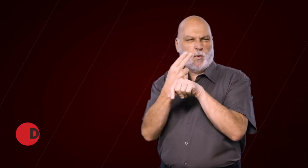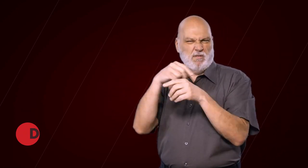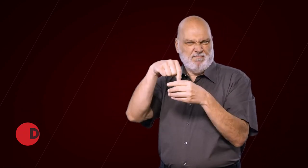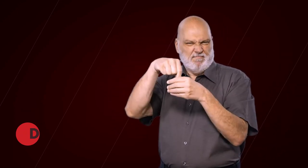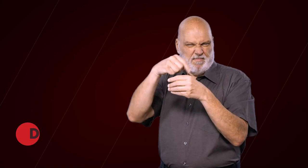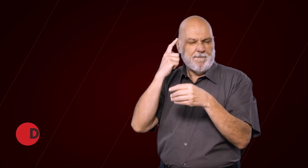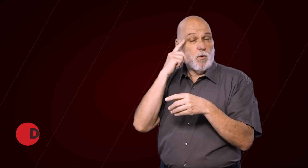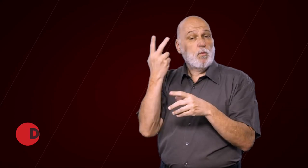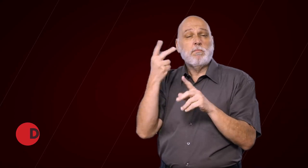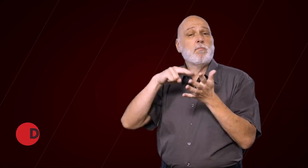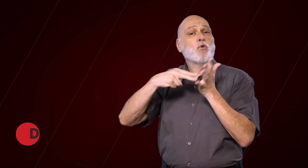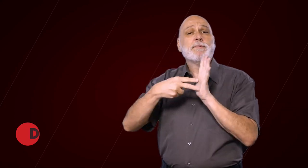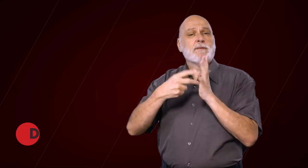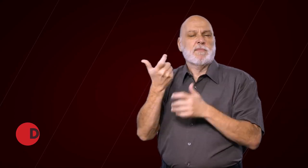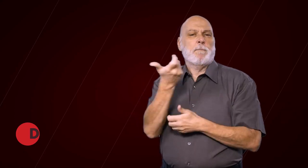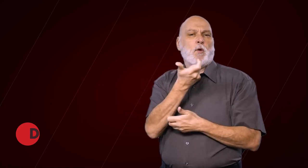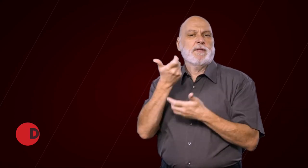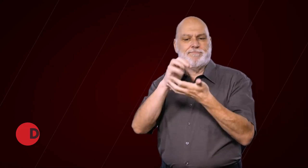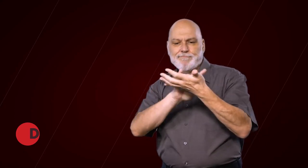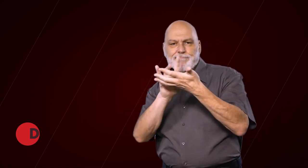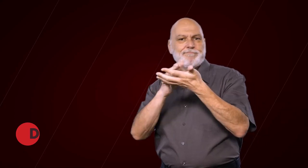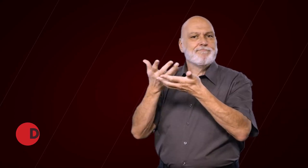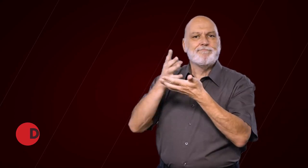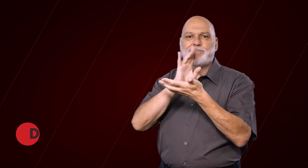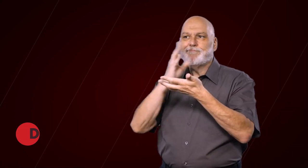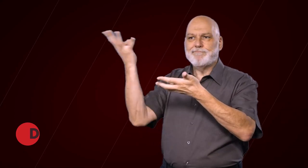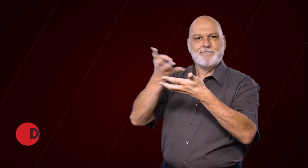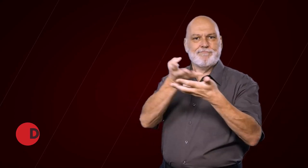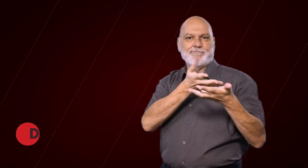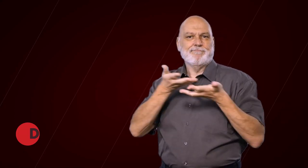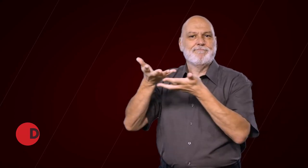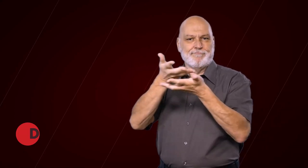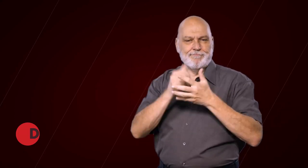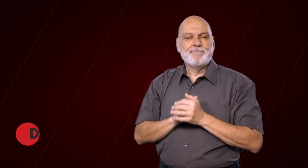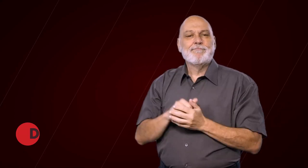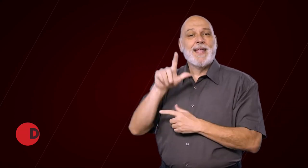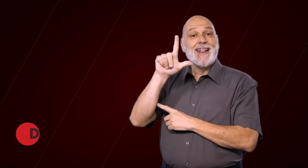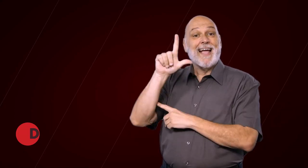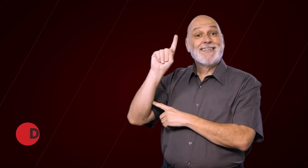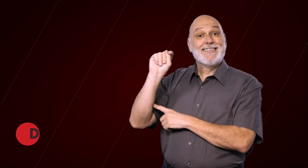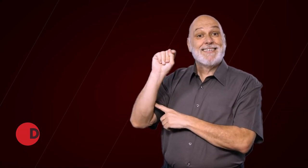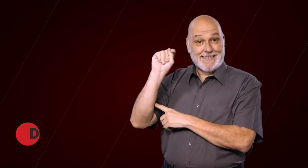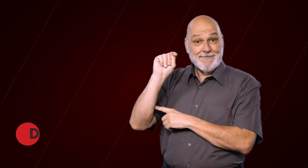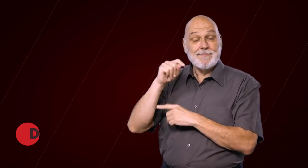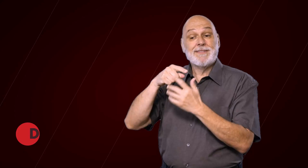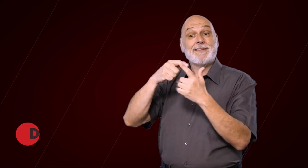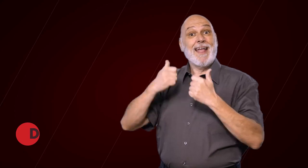to download and use apps on their mobiles.